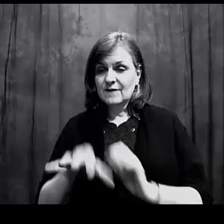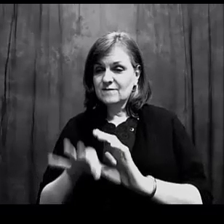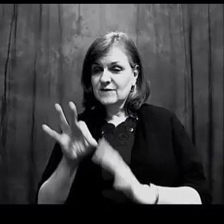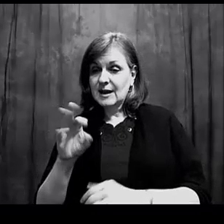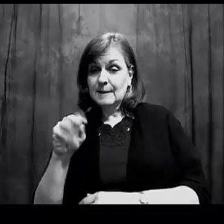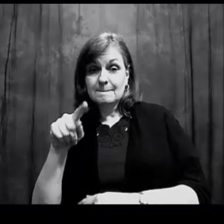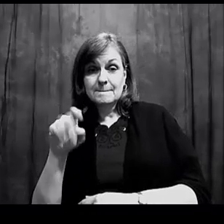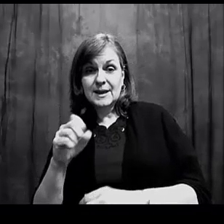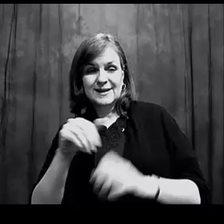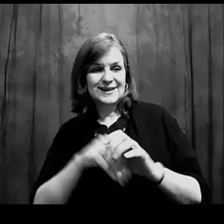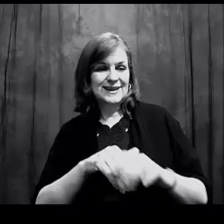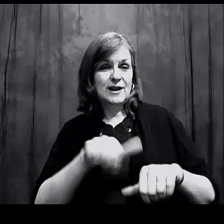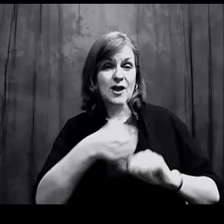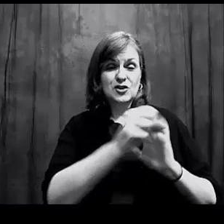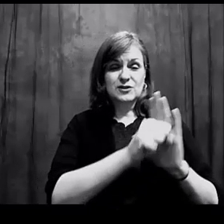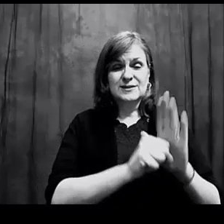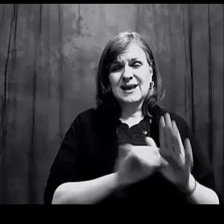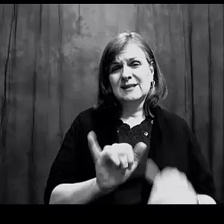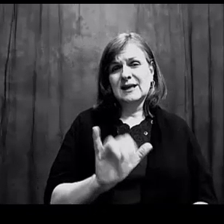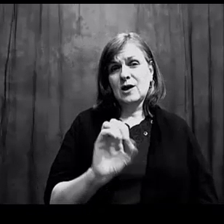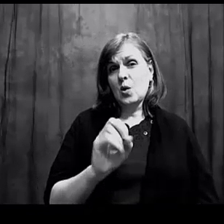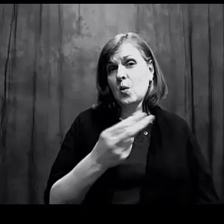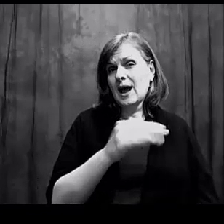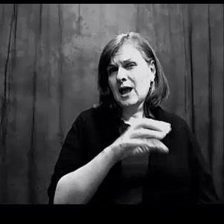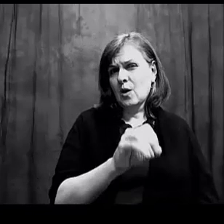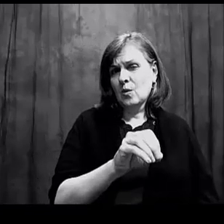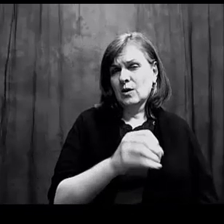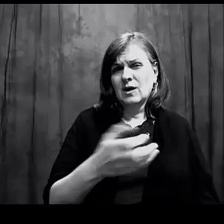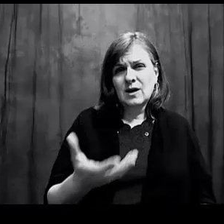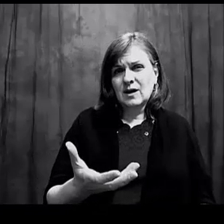if you could find a mate in Ohio